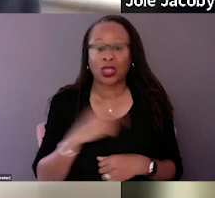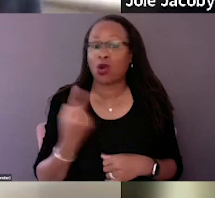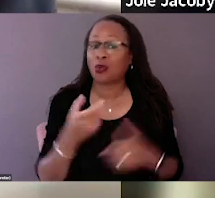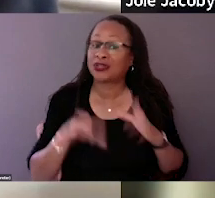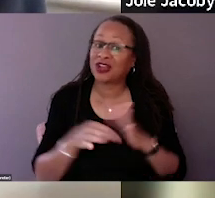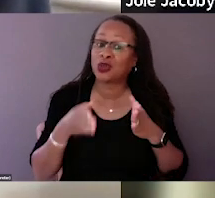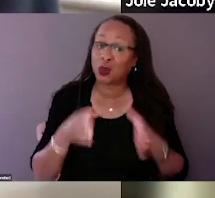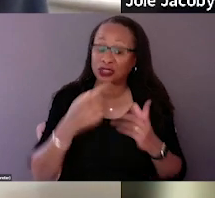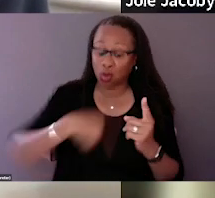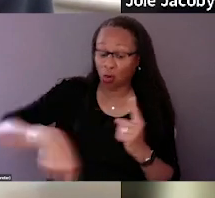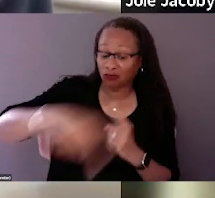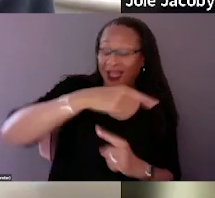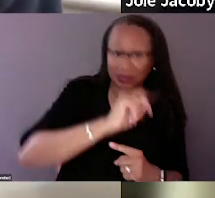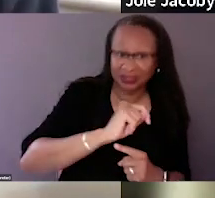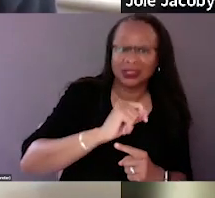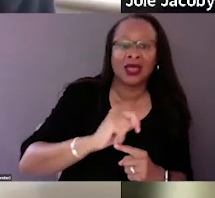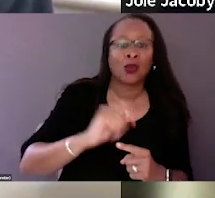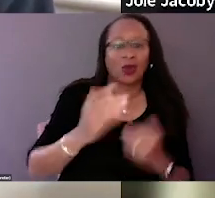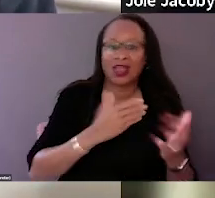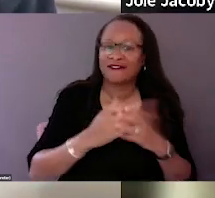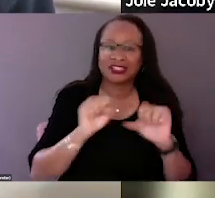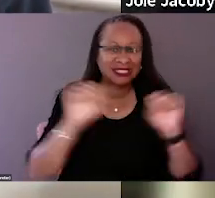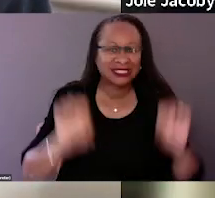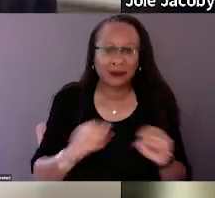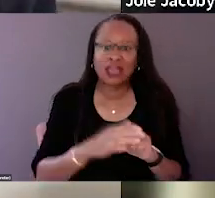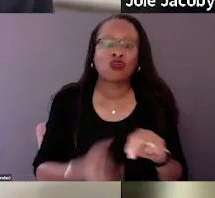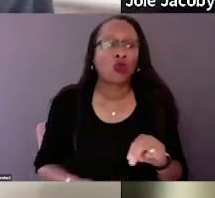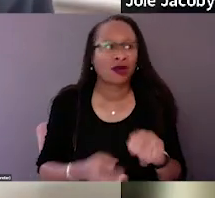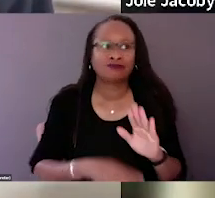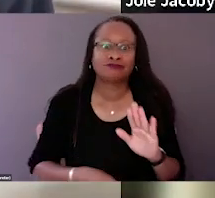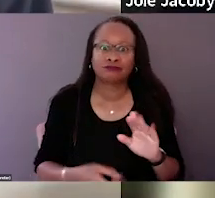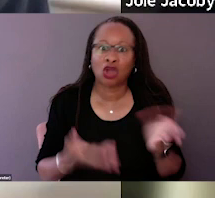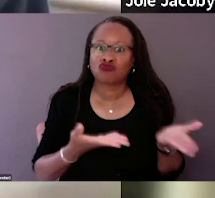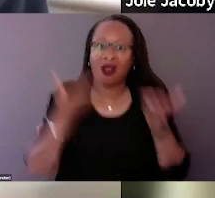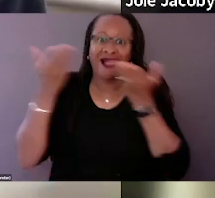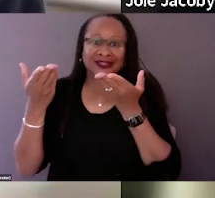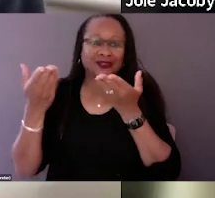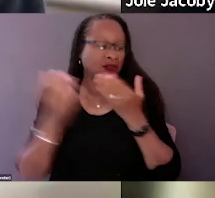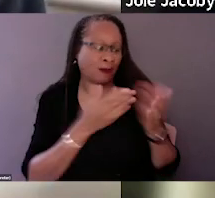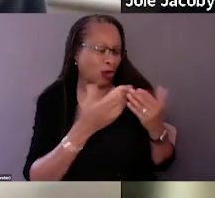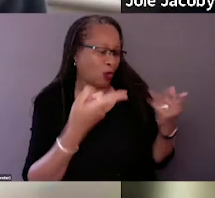or rise in spite of it right in front of us. So yeah, I just think you're gonna see it